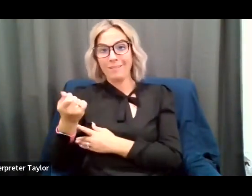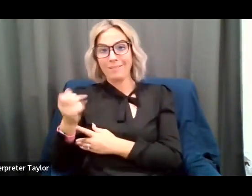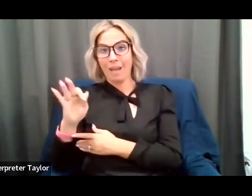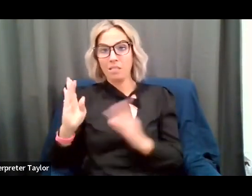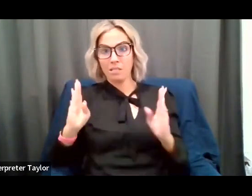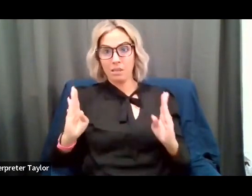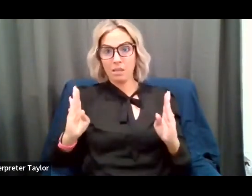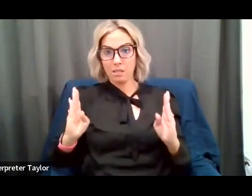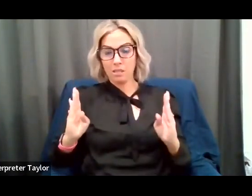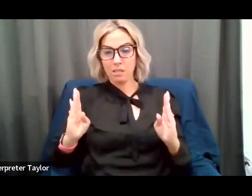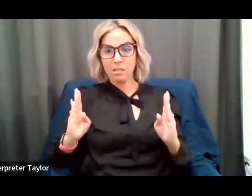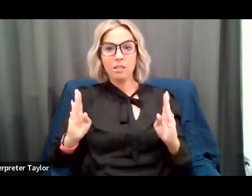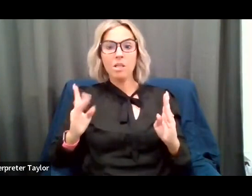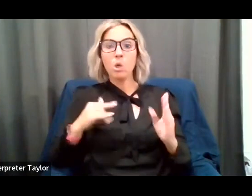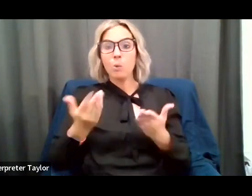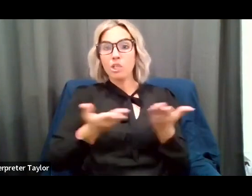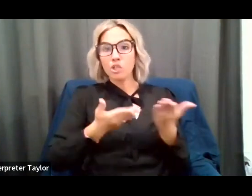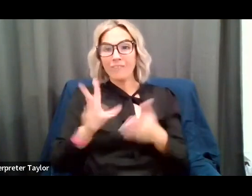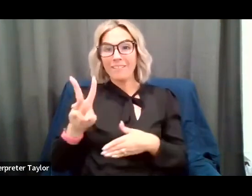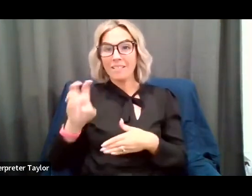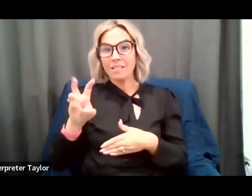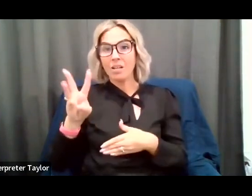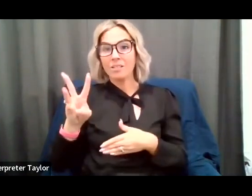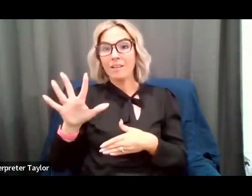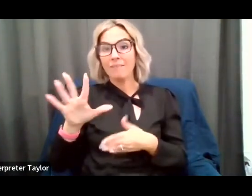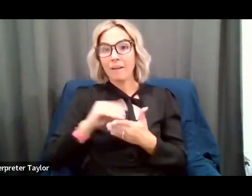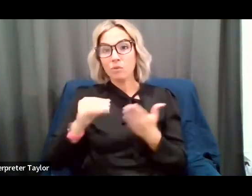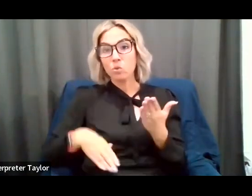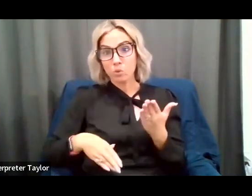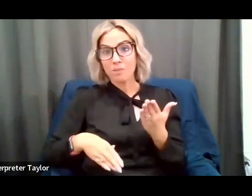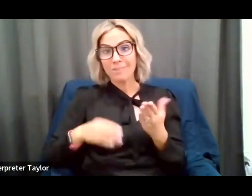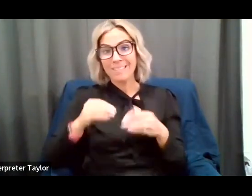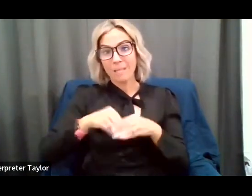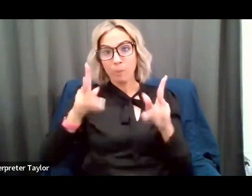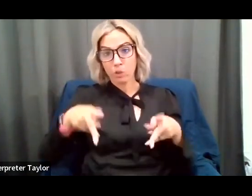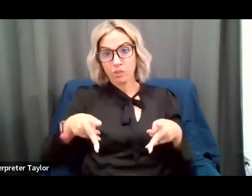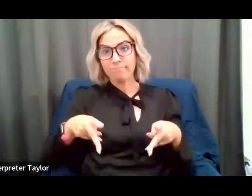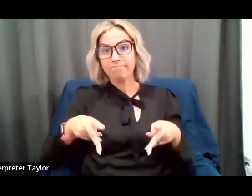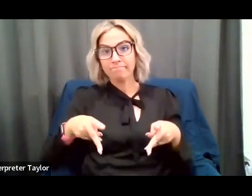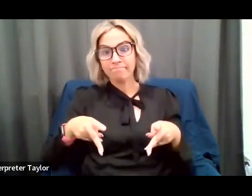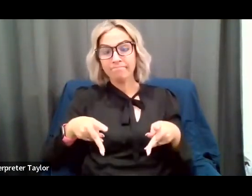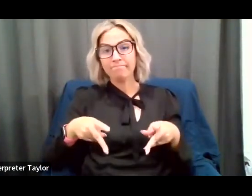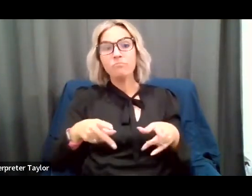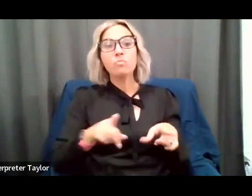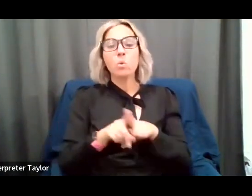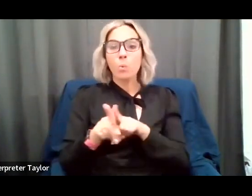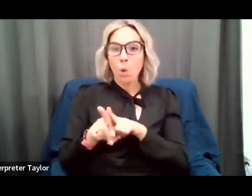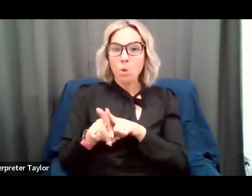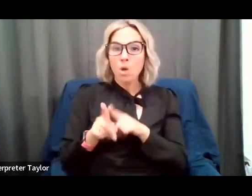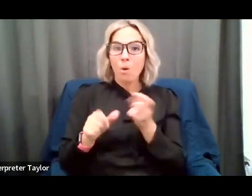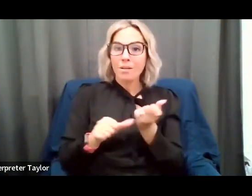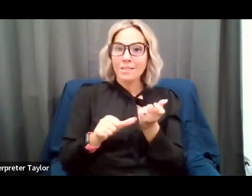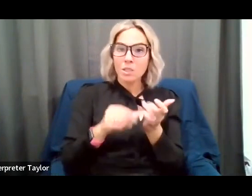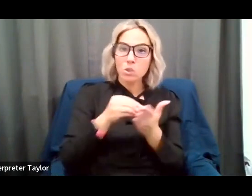um, we served 665 students in-person. So we also, um, are assisting the students over the phone.